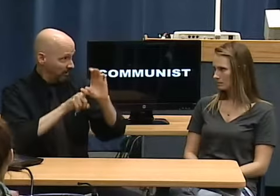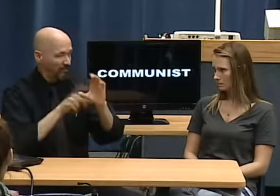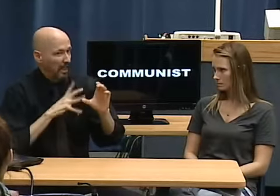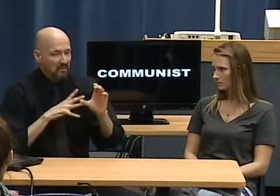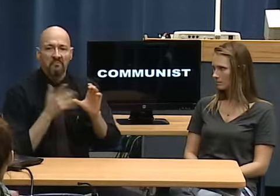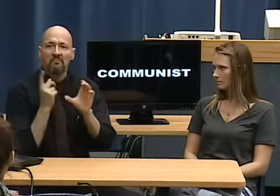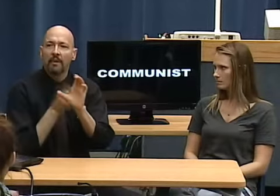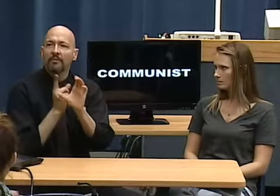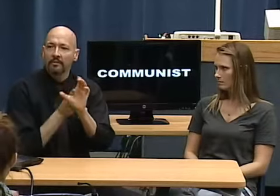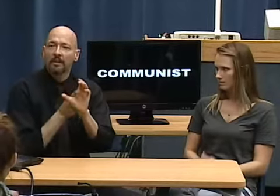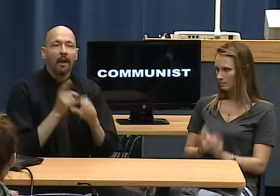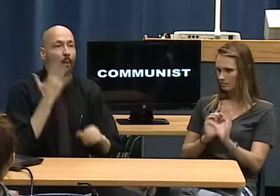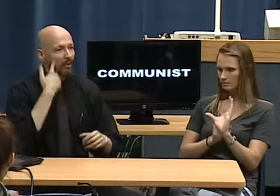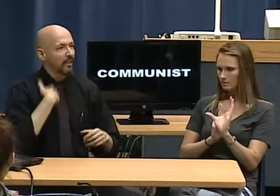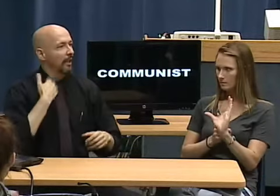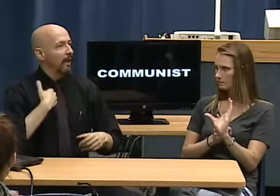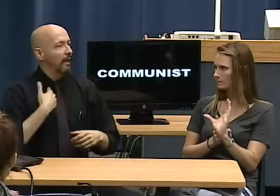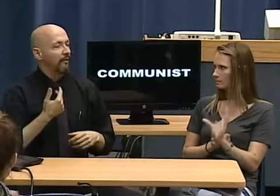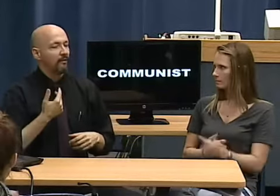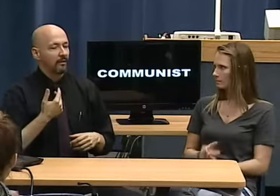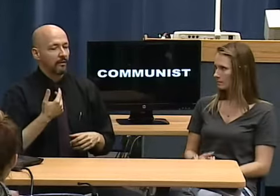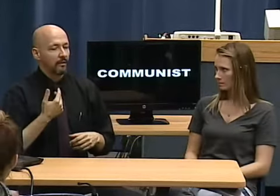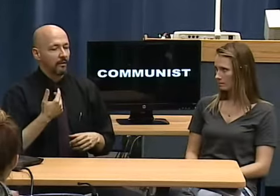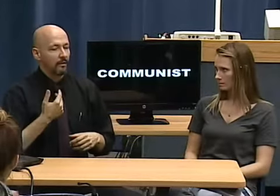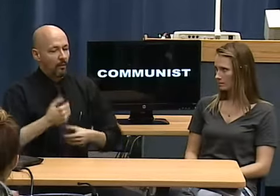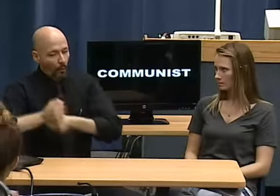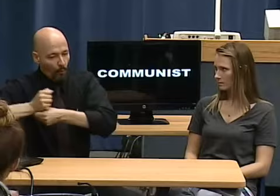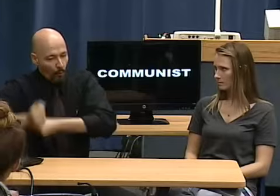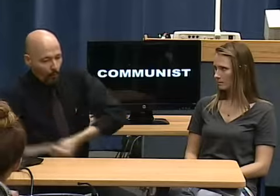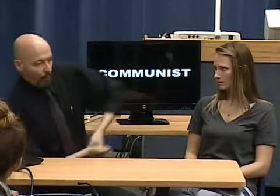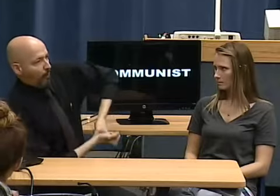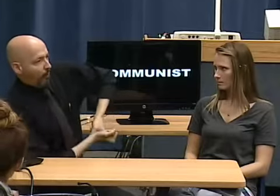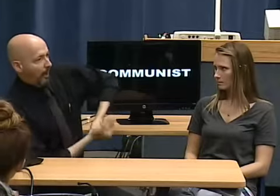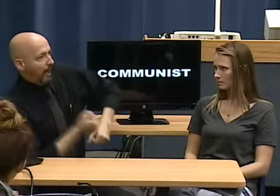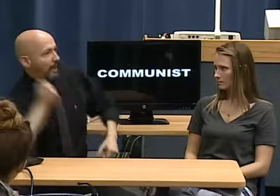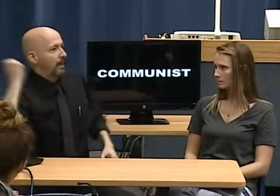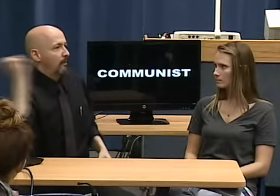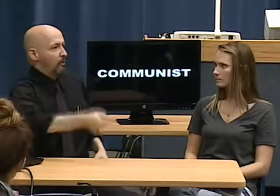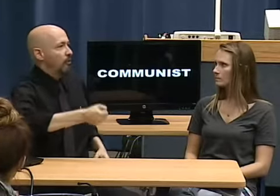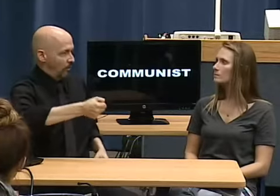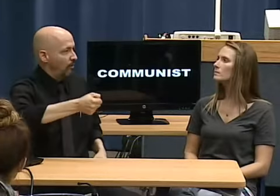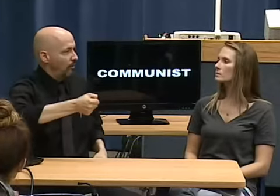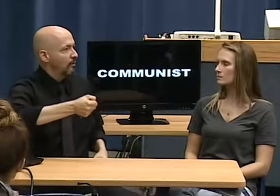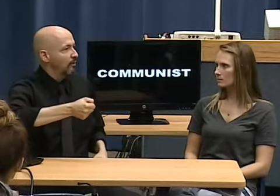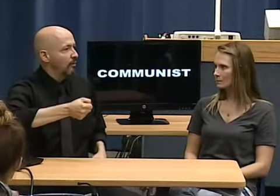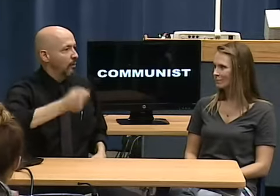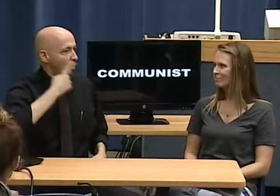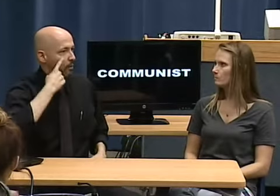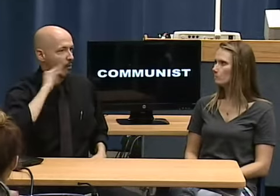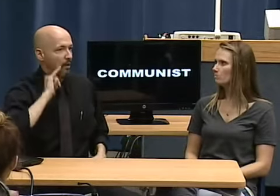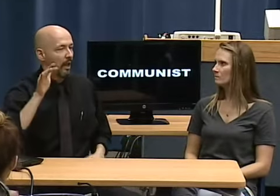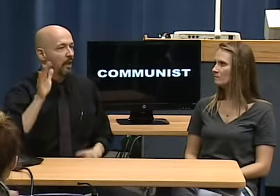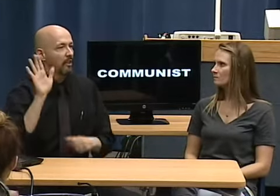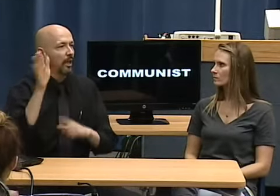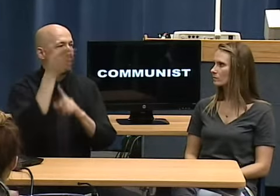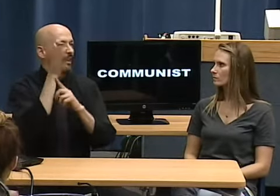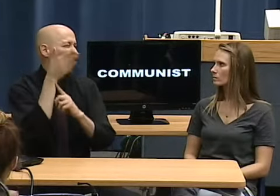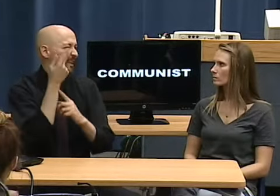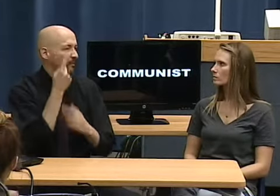It's fine, too. It has the sickle and the hammer. It looks like the communist flag.